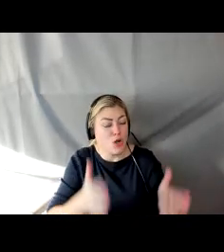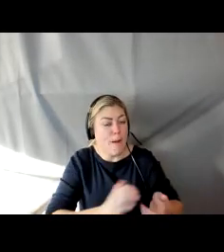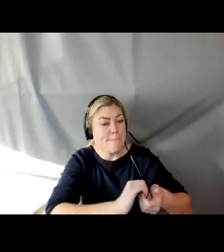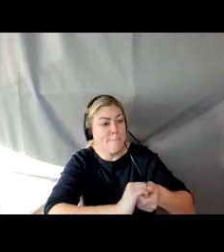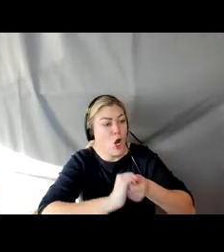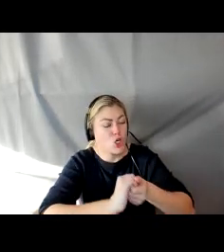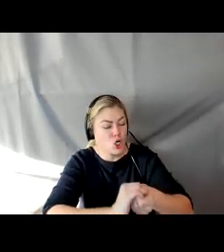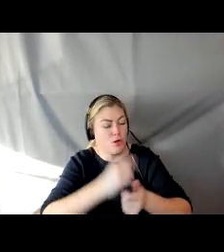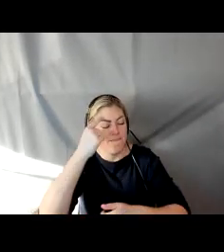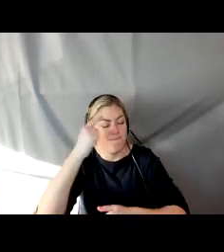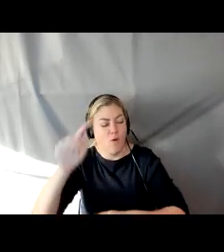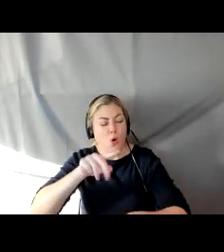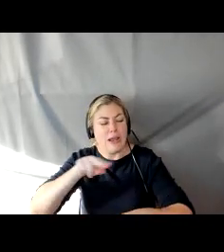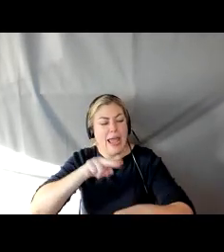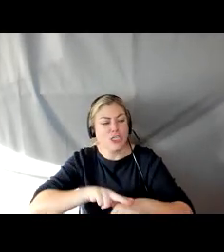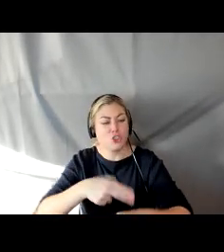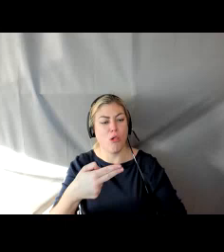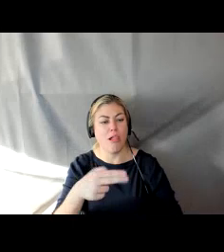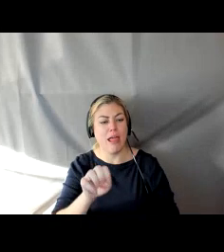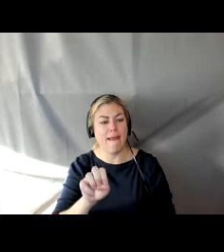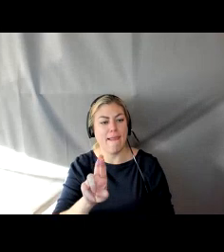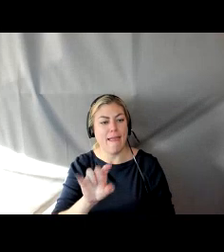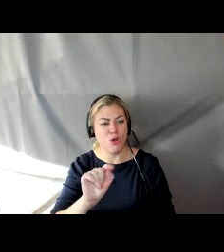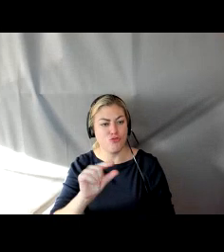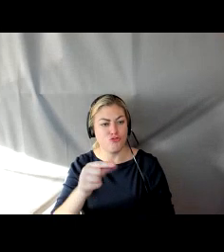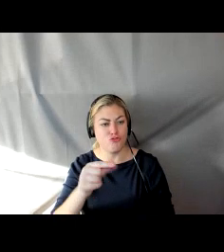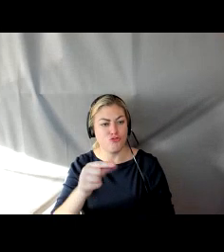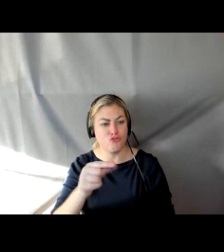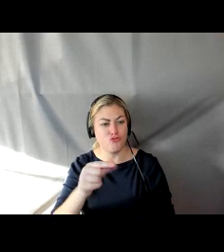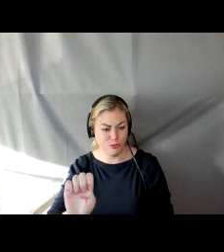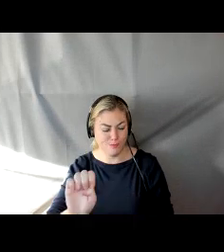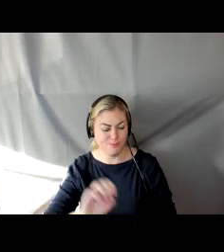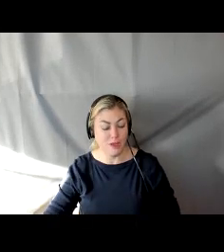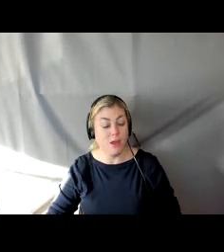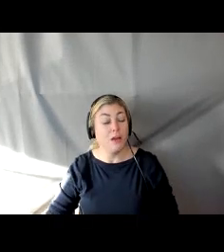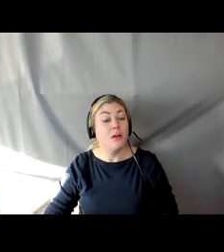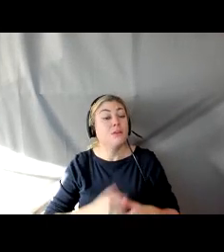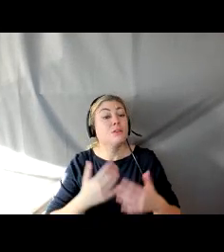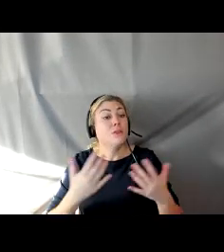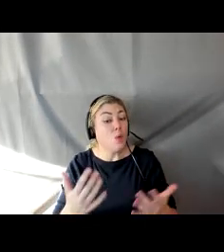From that meeting, we did get interest from the city of Chesapeake saying that they were interested.